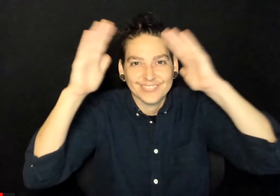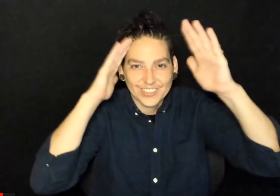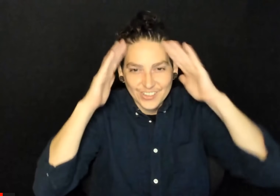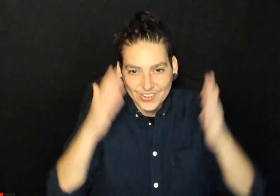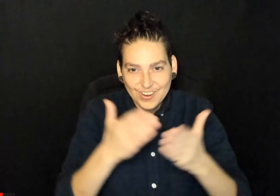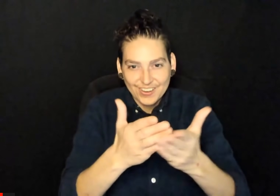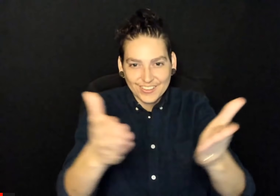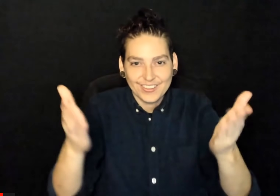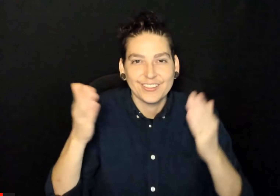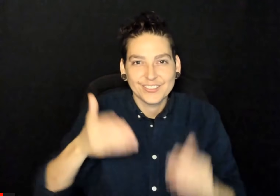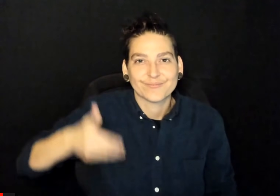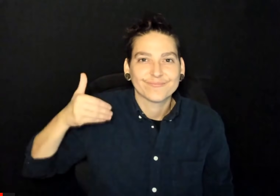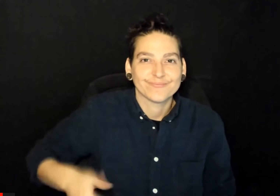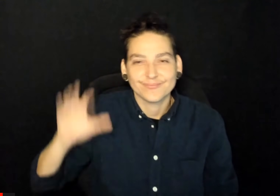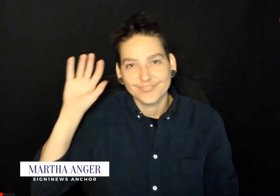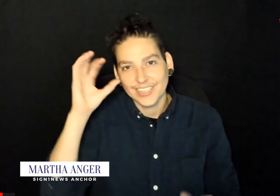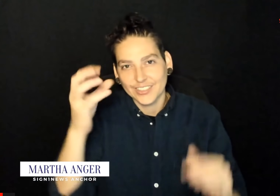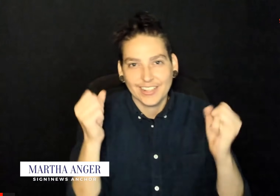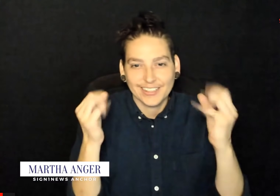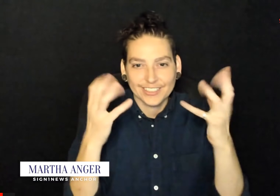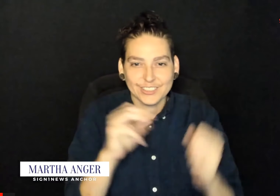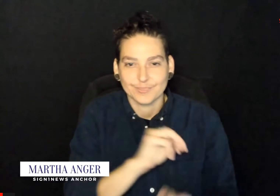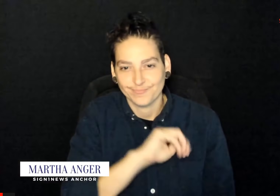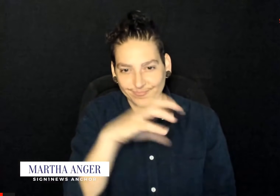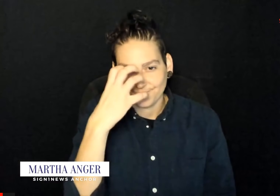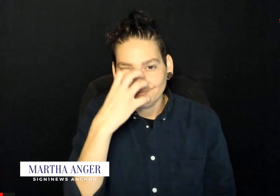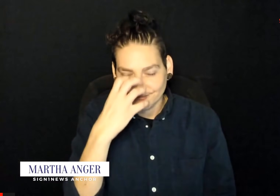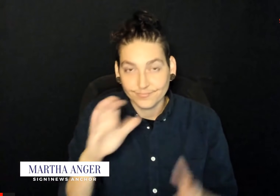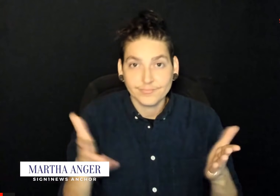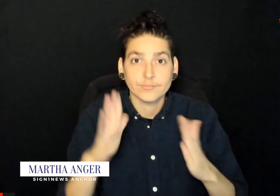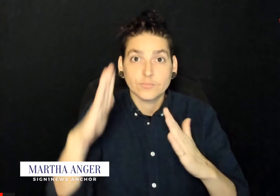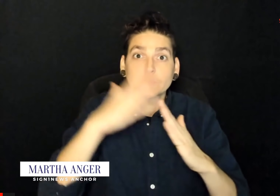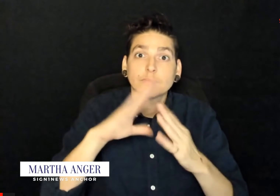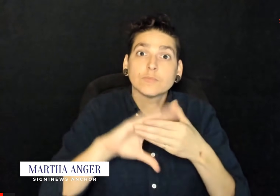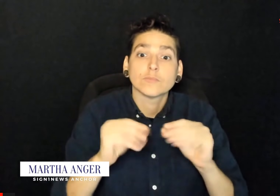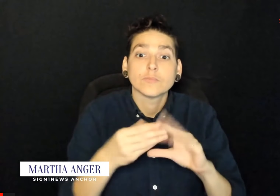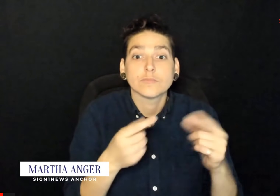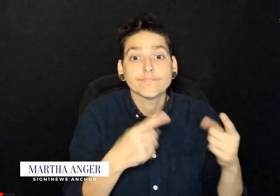Hello everyone I'm Sign1News anchor Martha Anger here's a quick look at the top trending